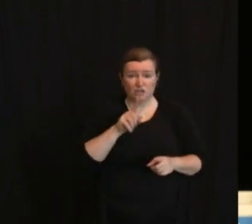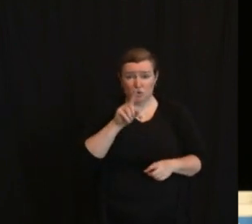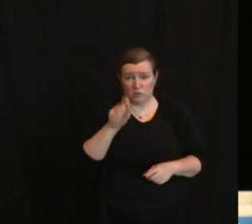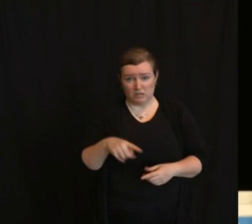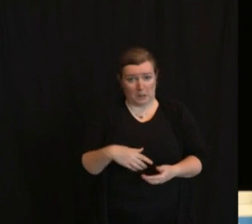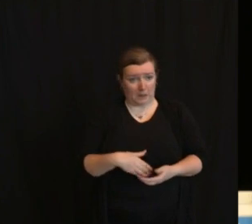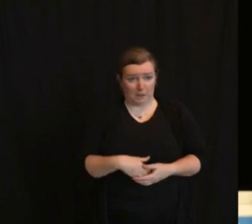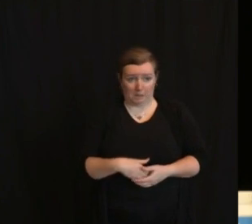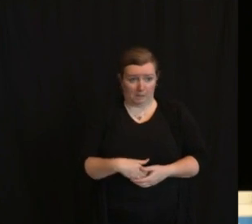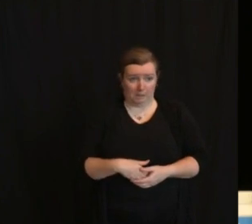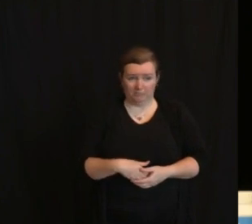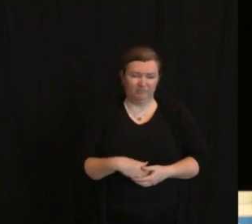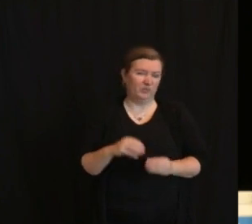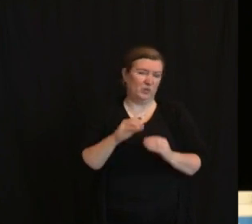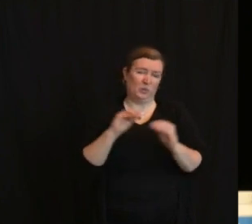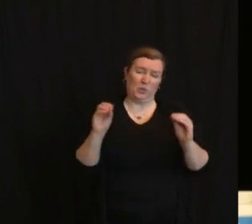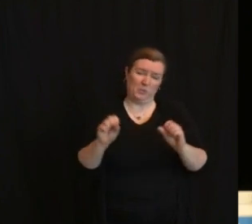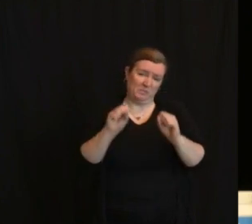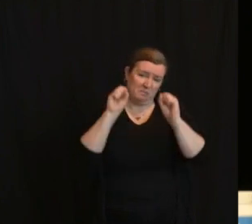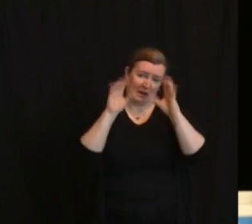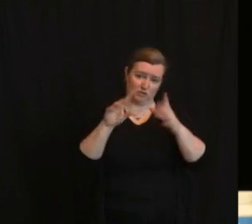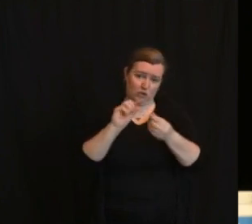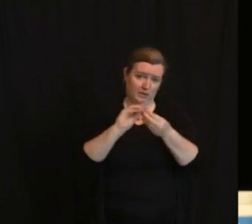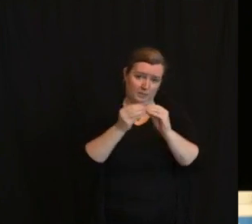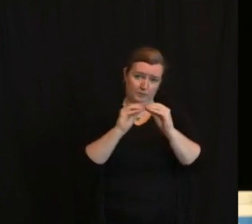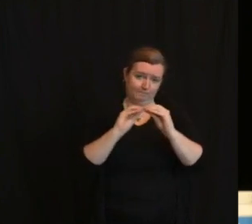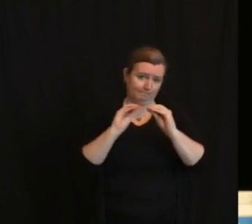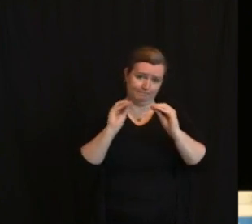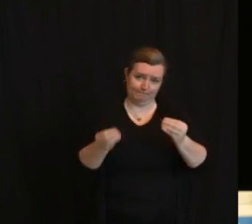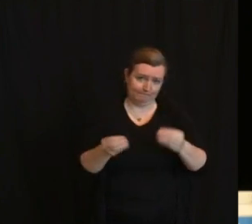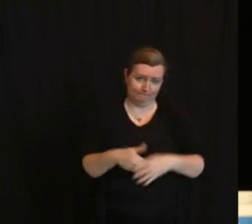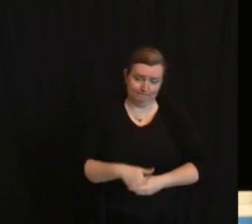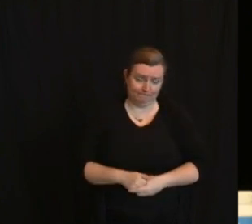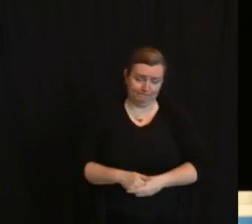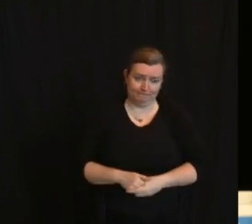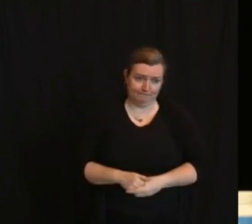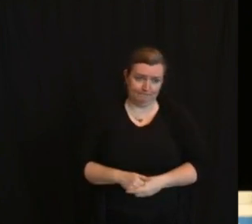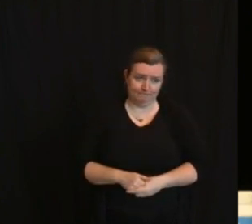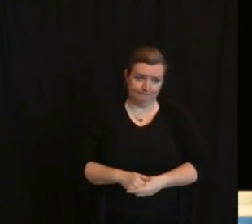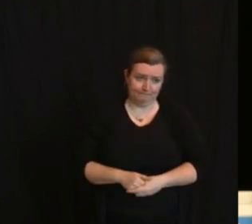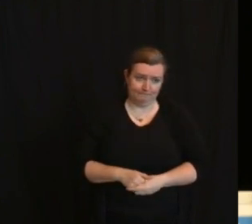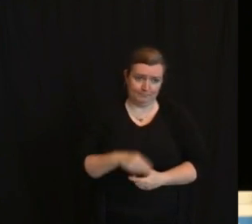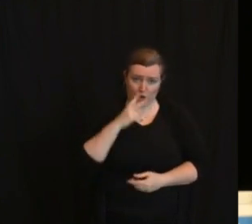LOOKING AT THE IMPACT PER -- OVER THE POPULATION, 100,000 POPULATION. THE SIMPLE ANSWER TO THE